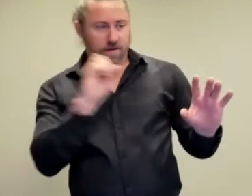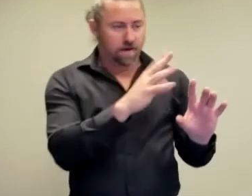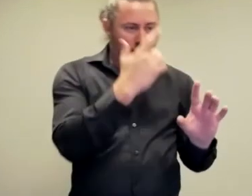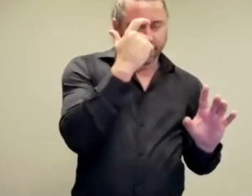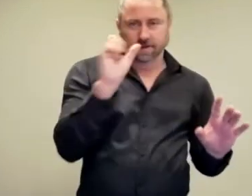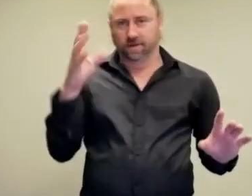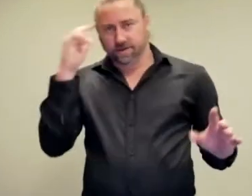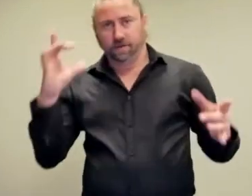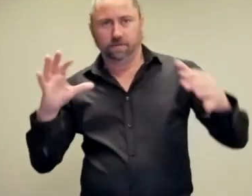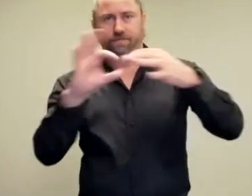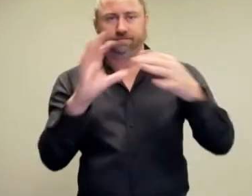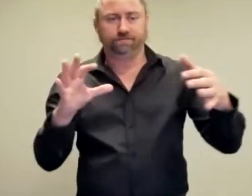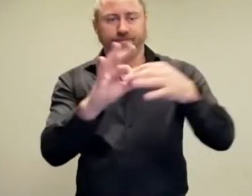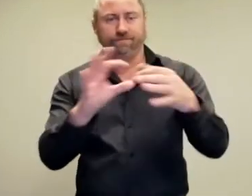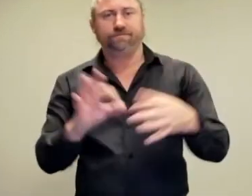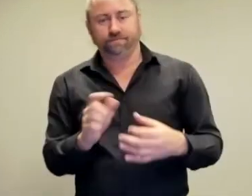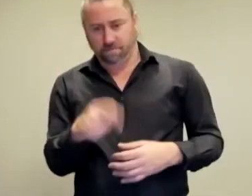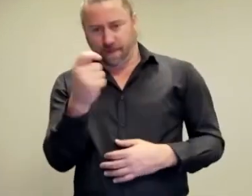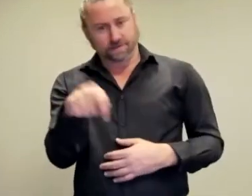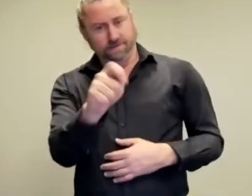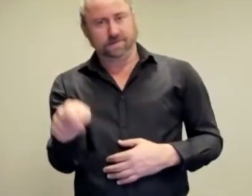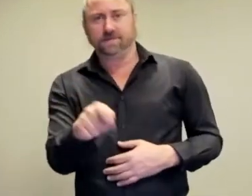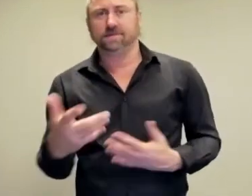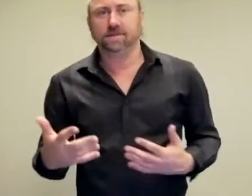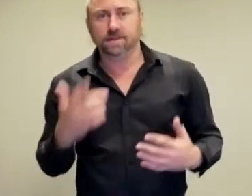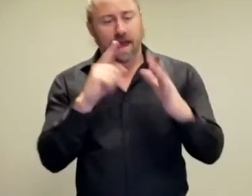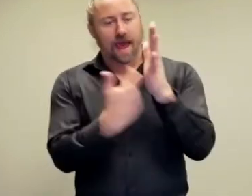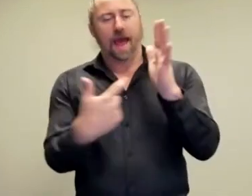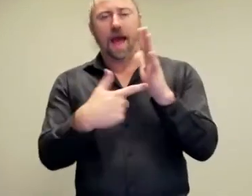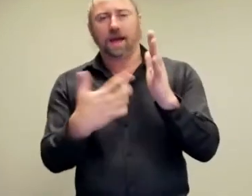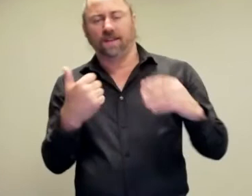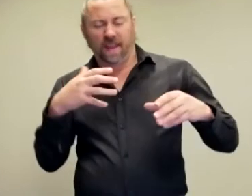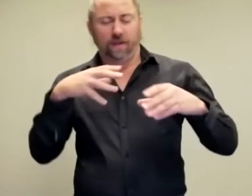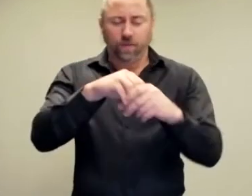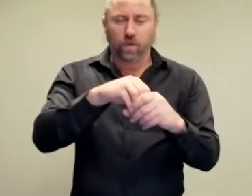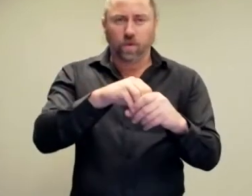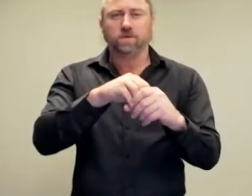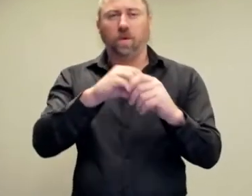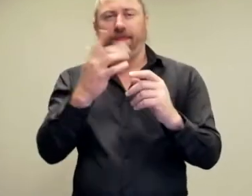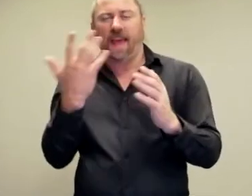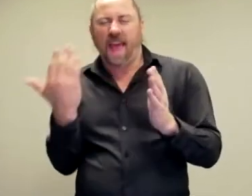Adorno's idea that art is always infused with a shot of the extra artistic. It